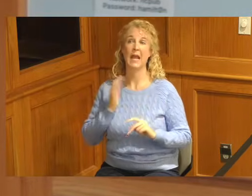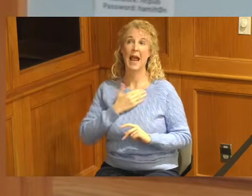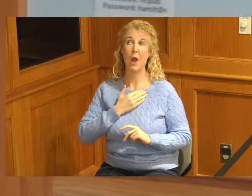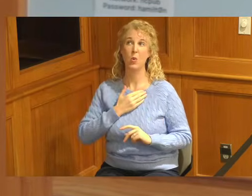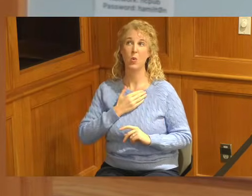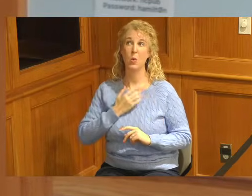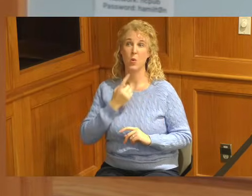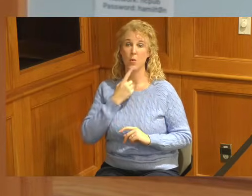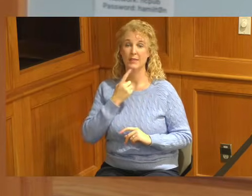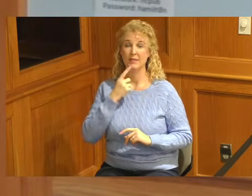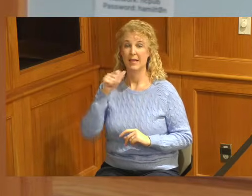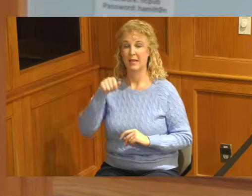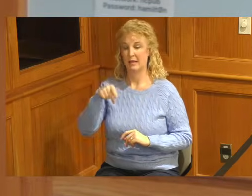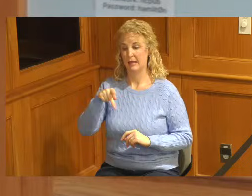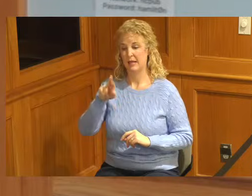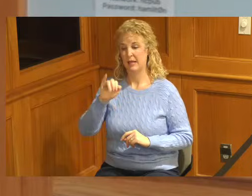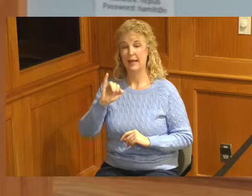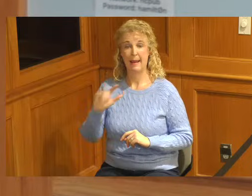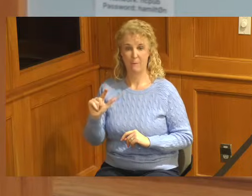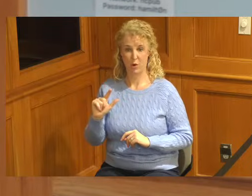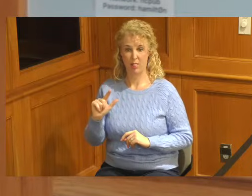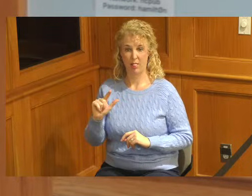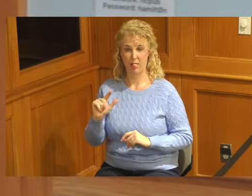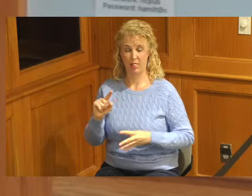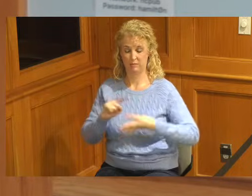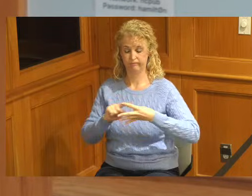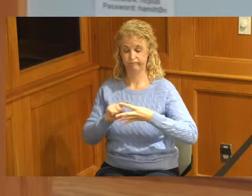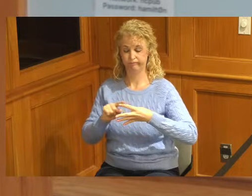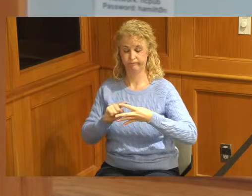April for that. We're we're sort of we're working with all of our project partners saying, "Hey,